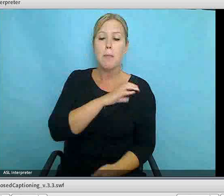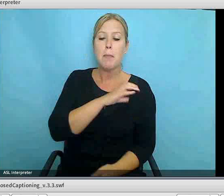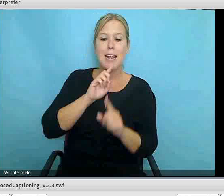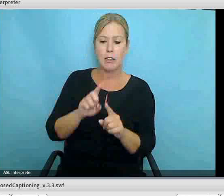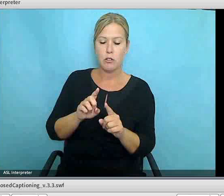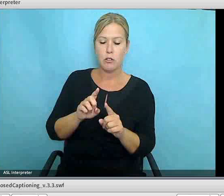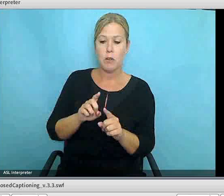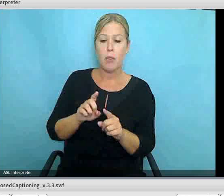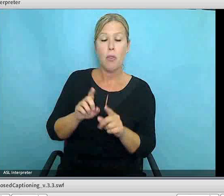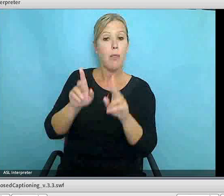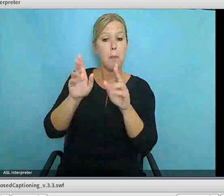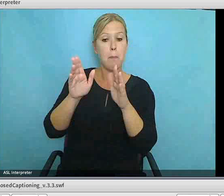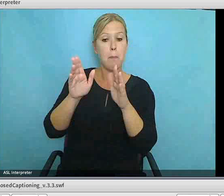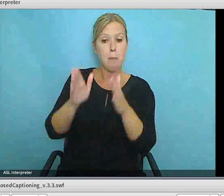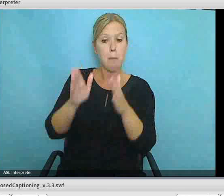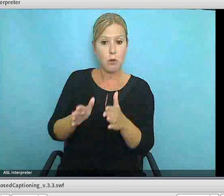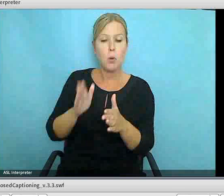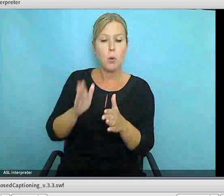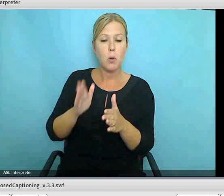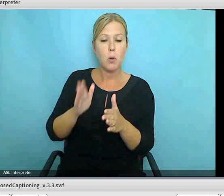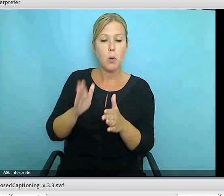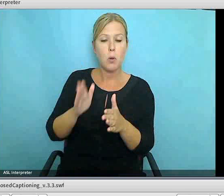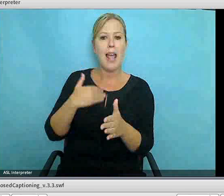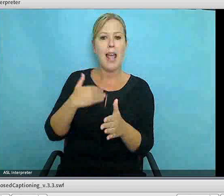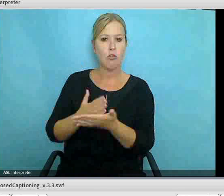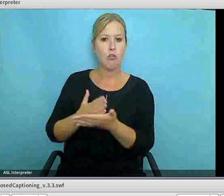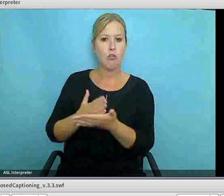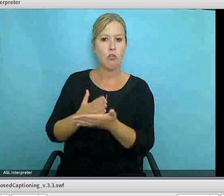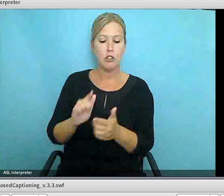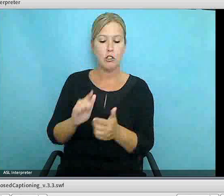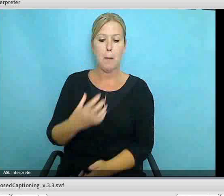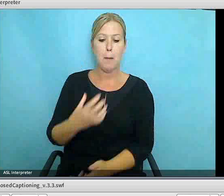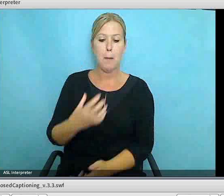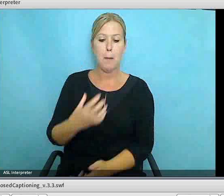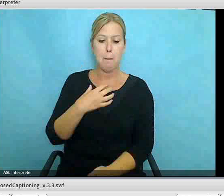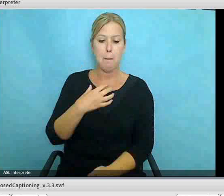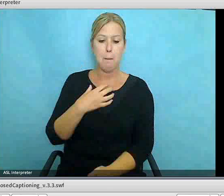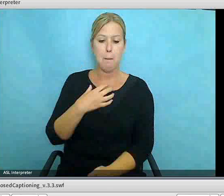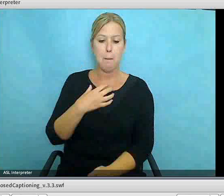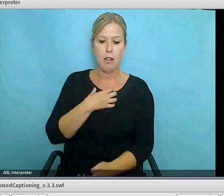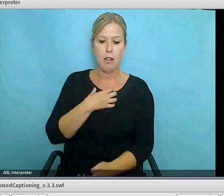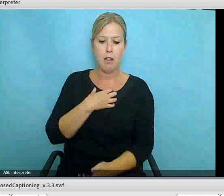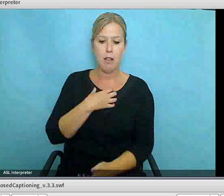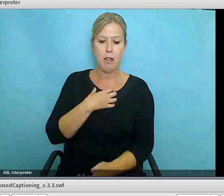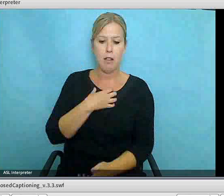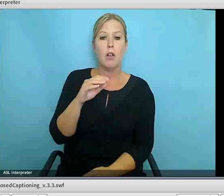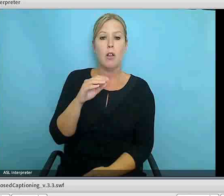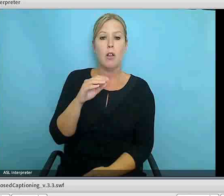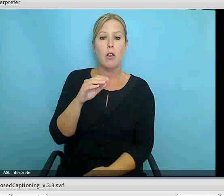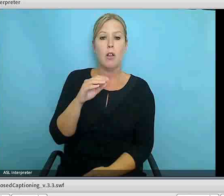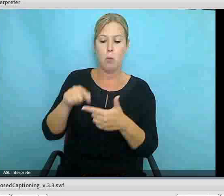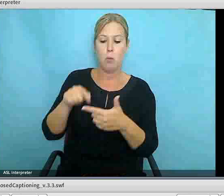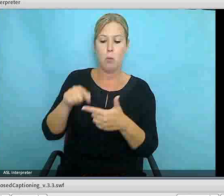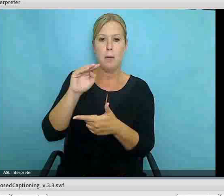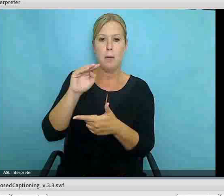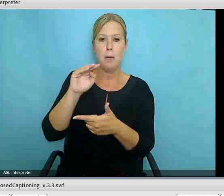programs. And there will be a specific webinar coming up around enrollee rights that you will probably